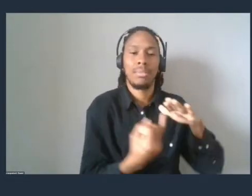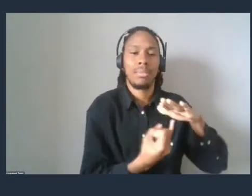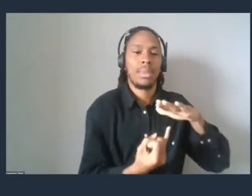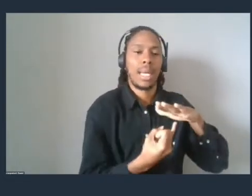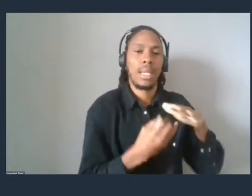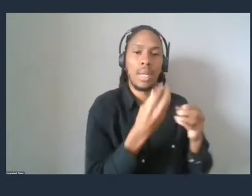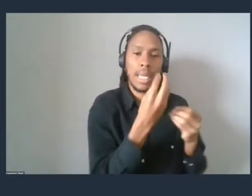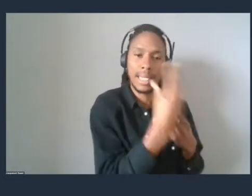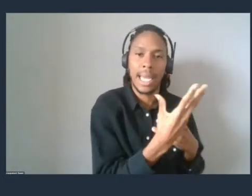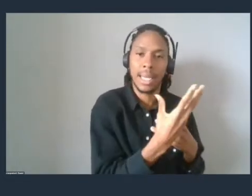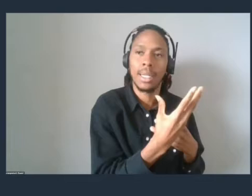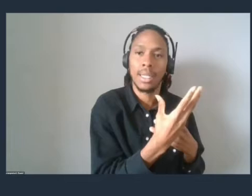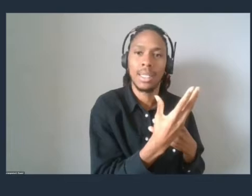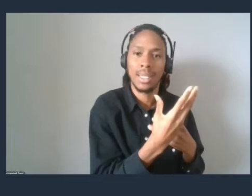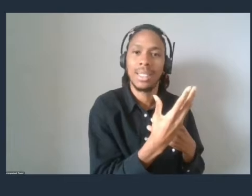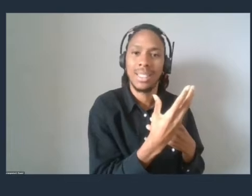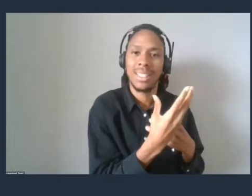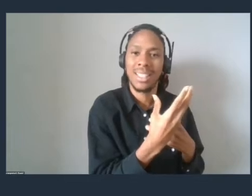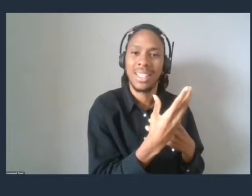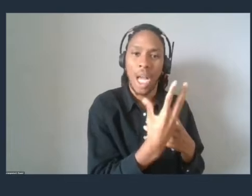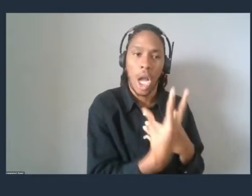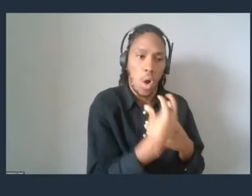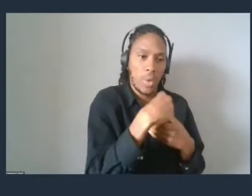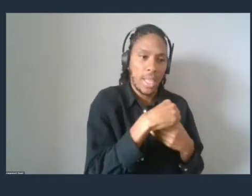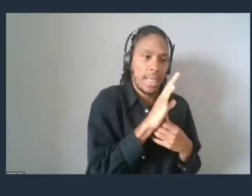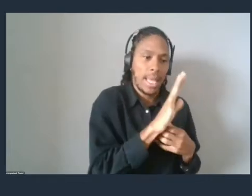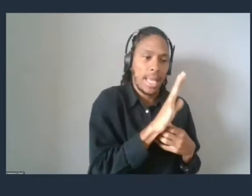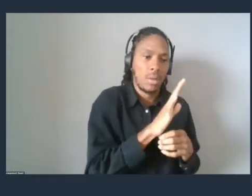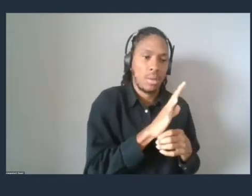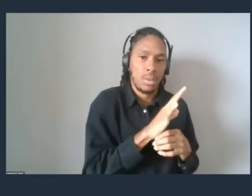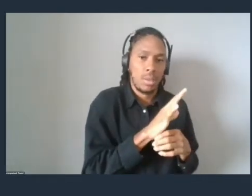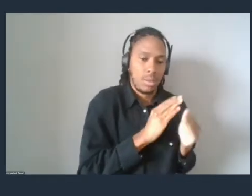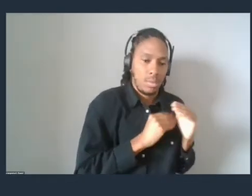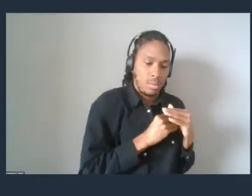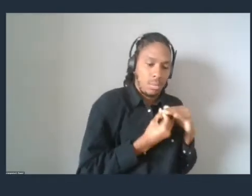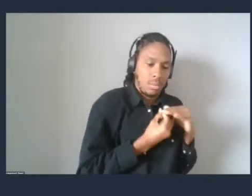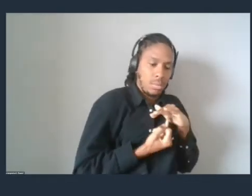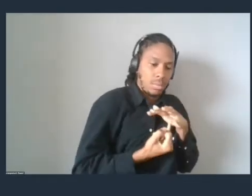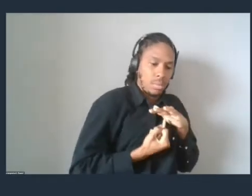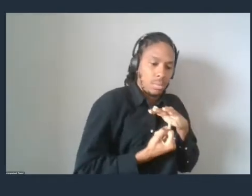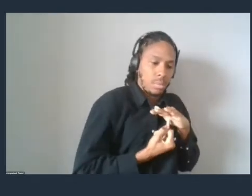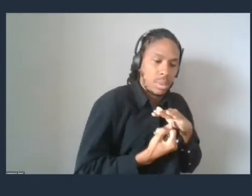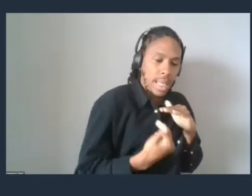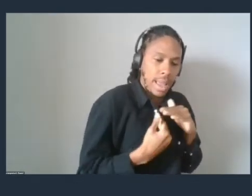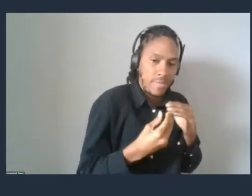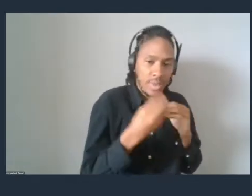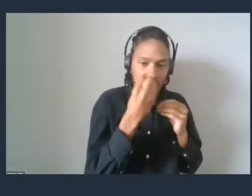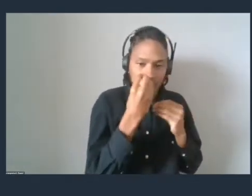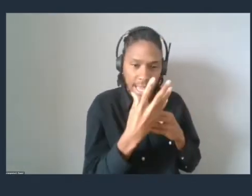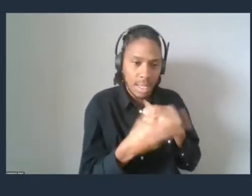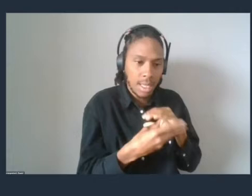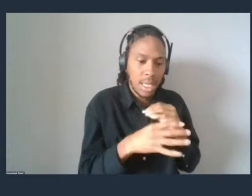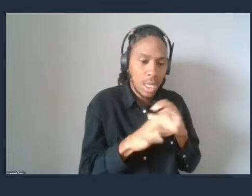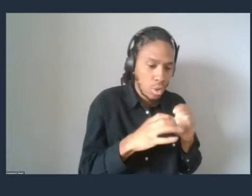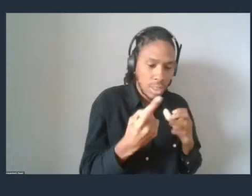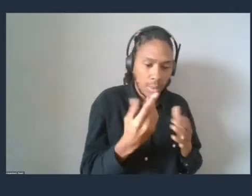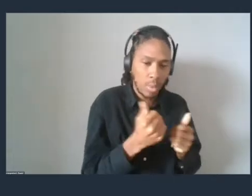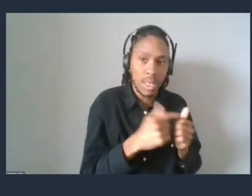and it was all sort of within their own silo that they would have the data, they would do something with the data. If somebody else needed their data,